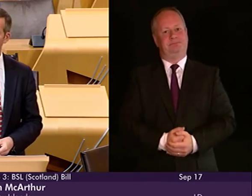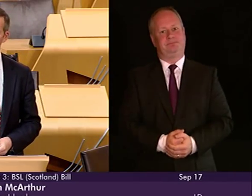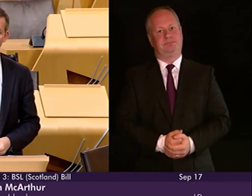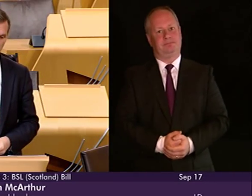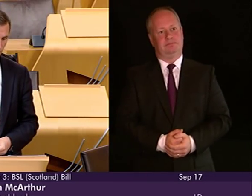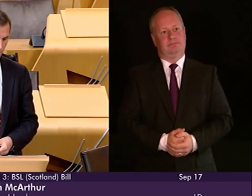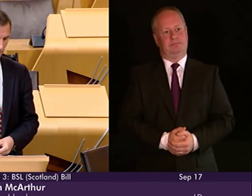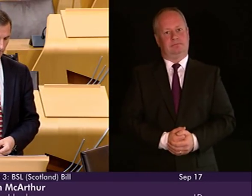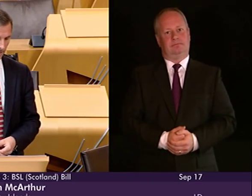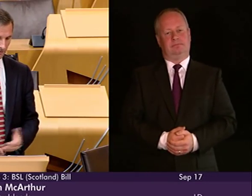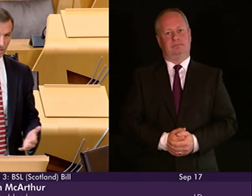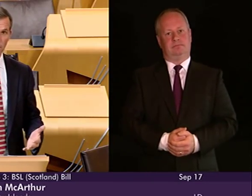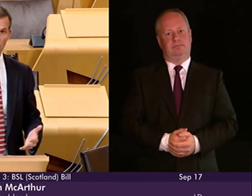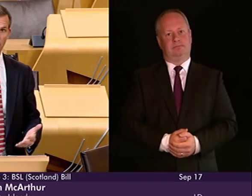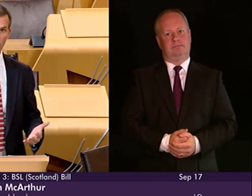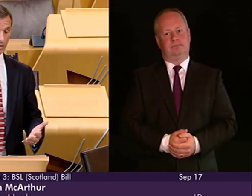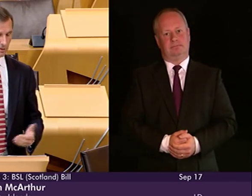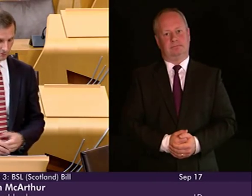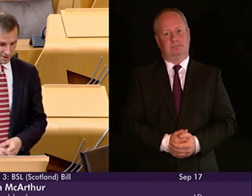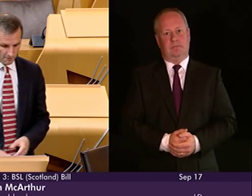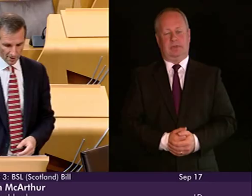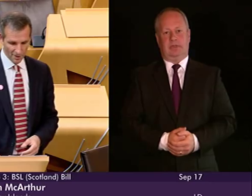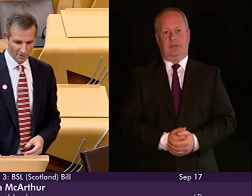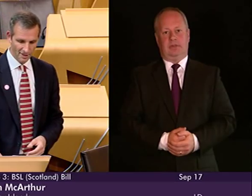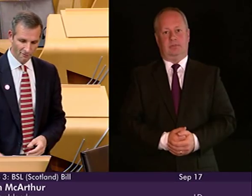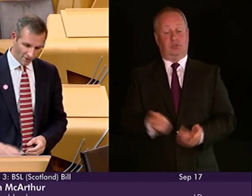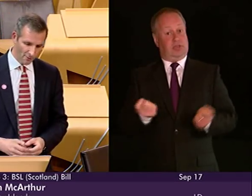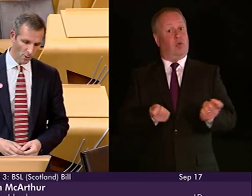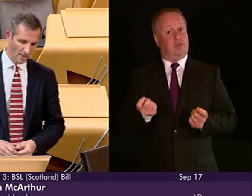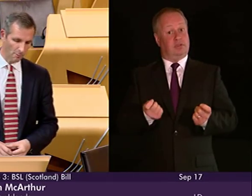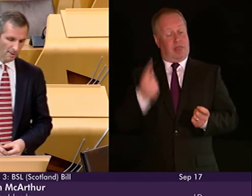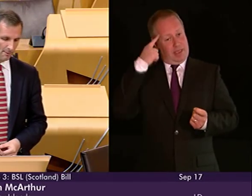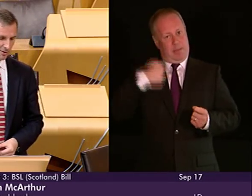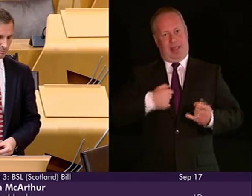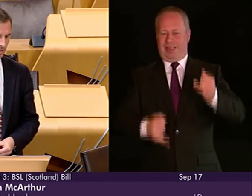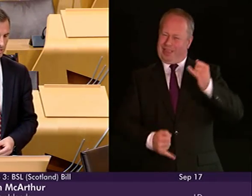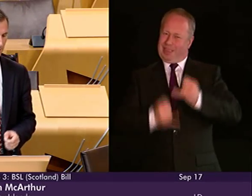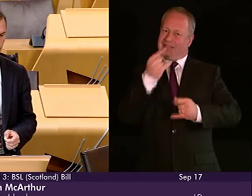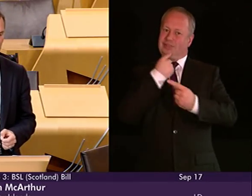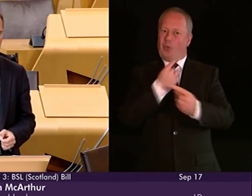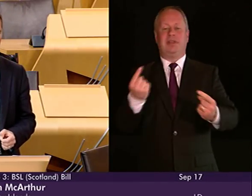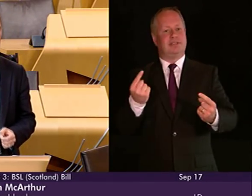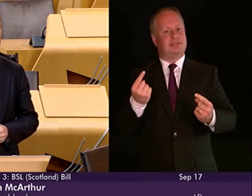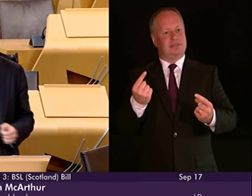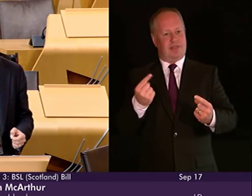this afternoon at stage 3. My final comment is about the impact that